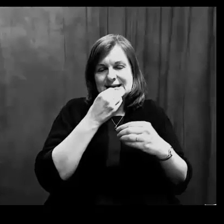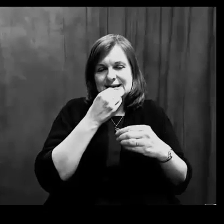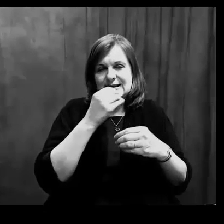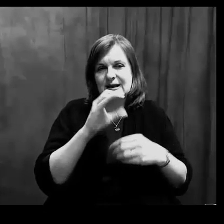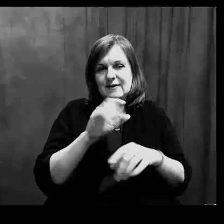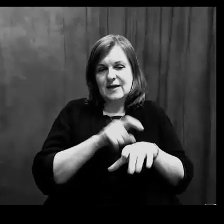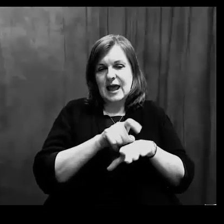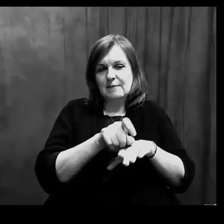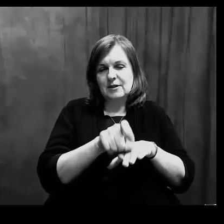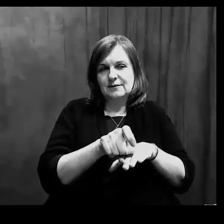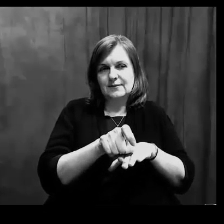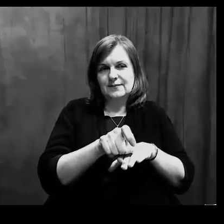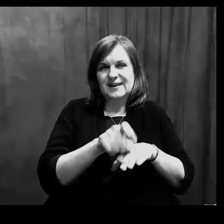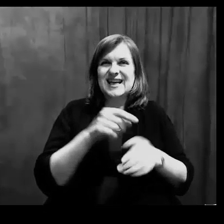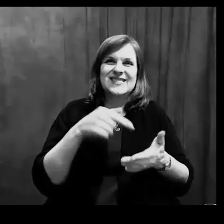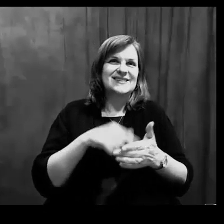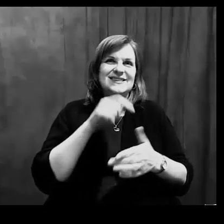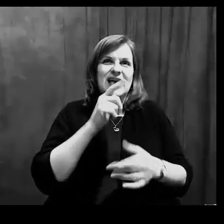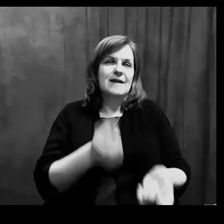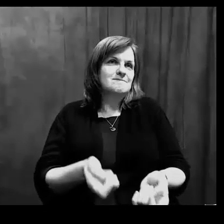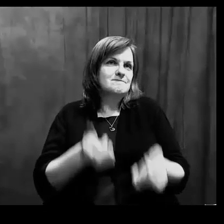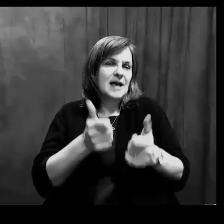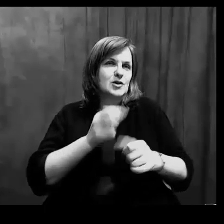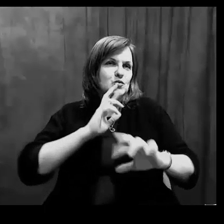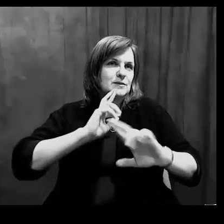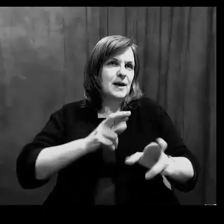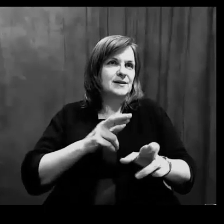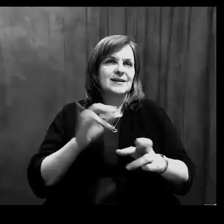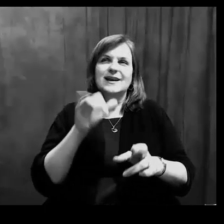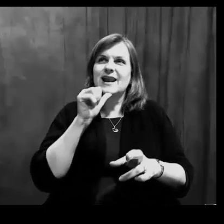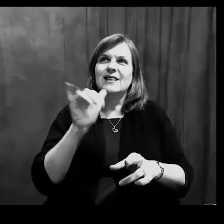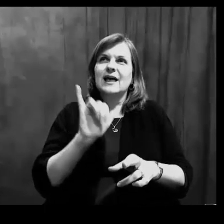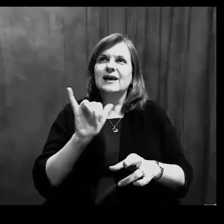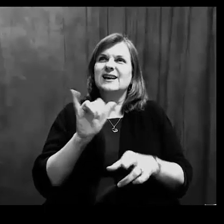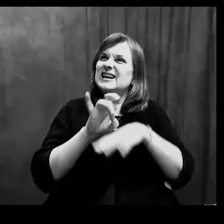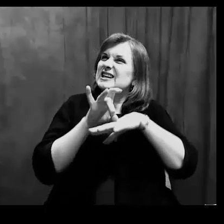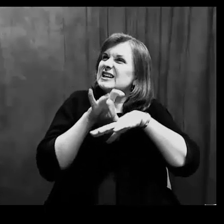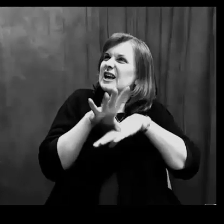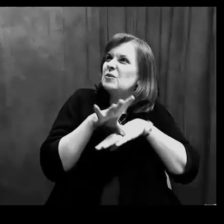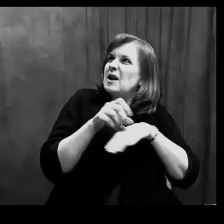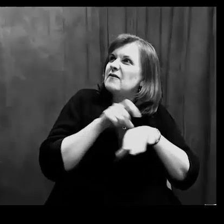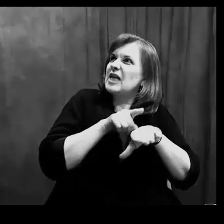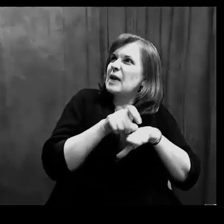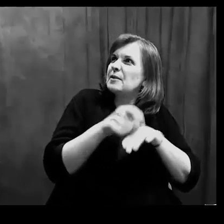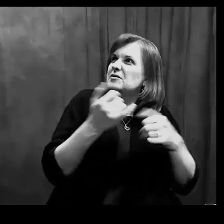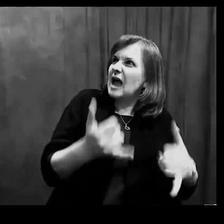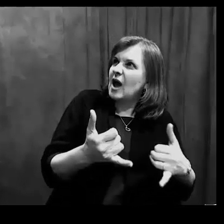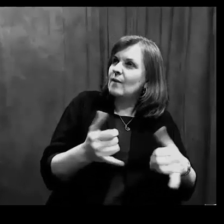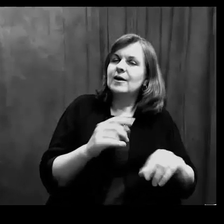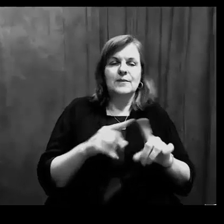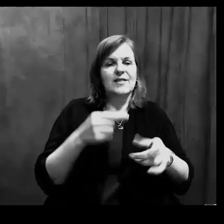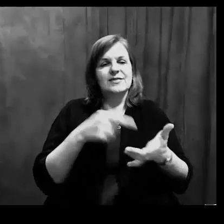well this is not an instantaneous "get that Caterpillar off of me!" sort of response right??